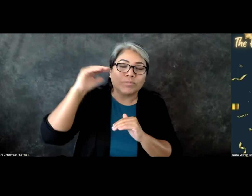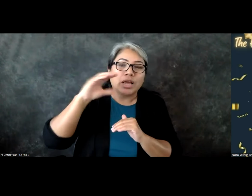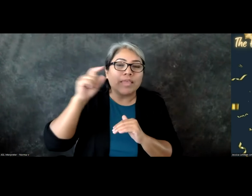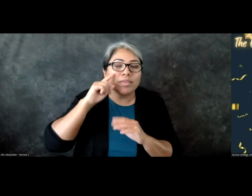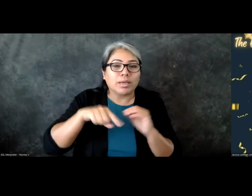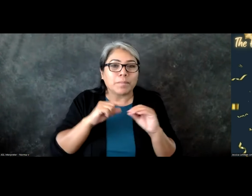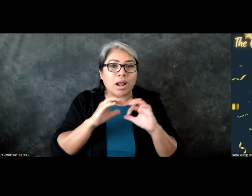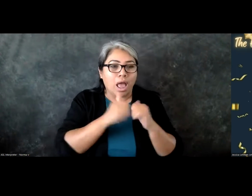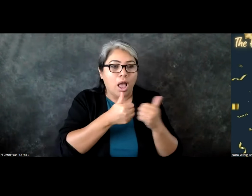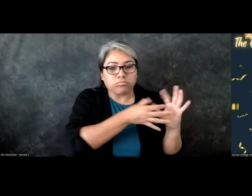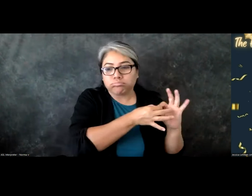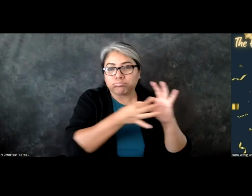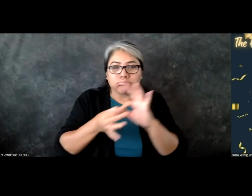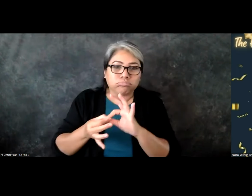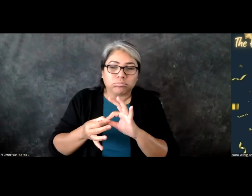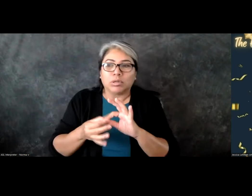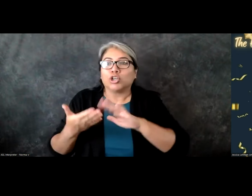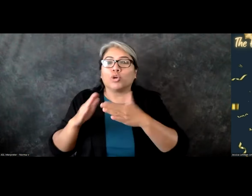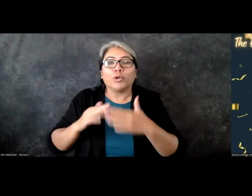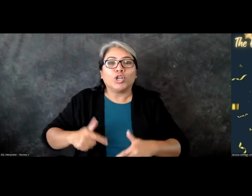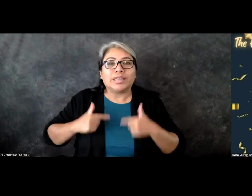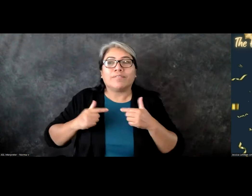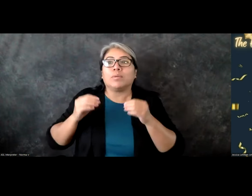celebrate together about getting the Medi-Cal asset